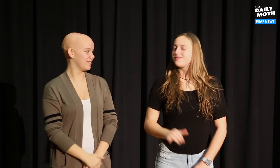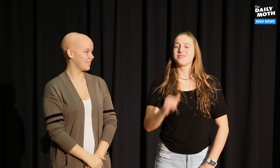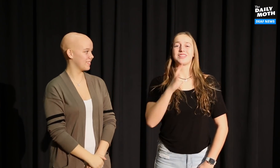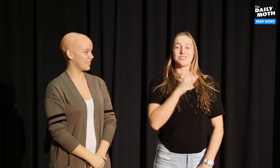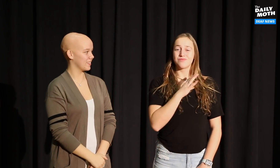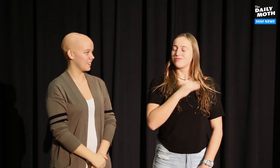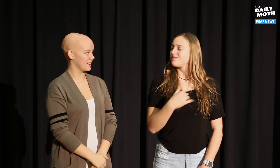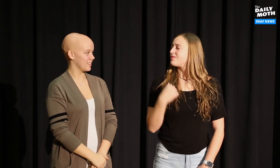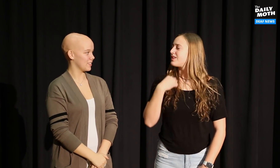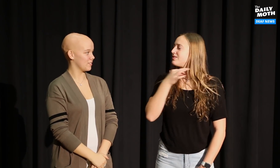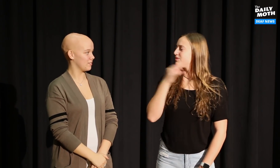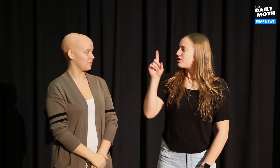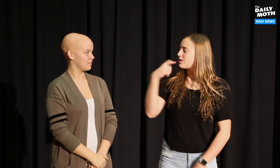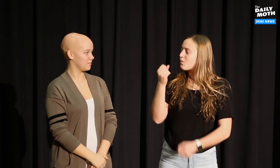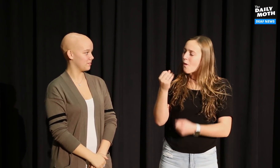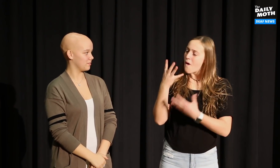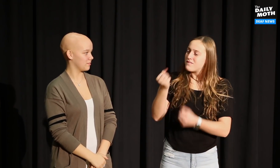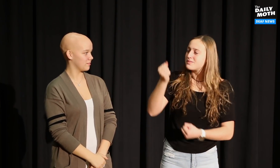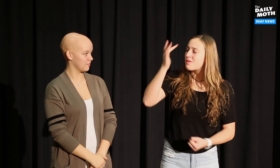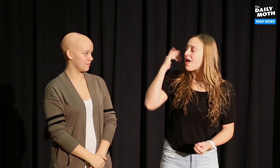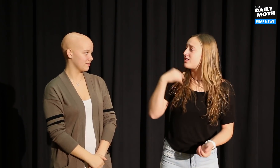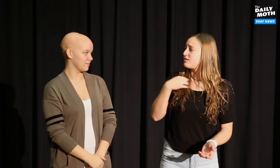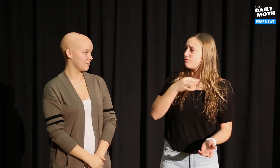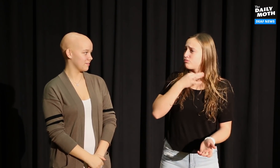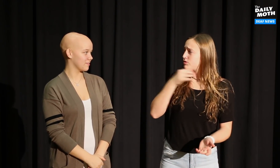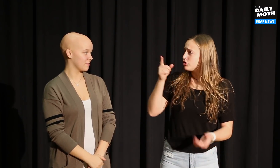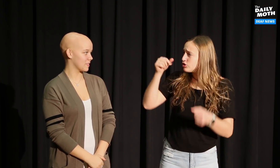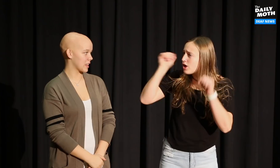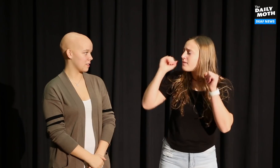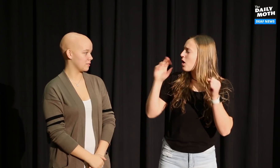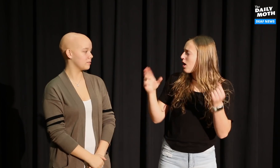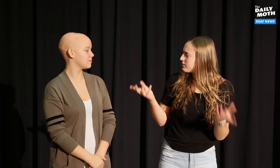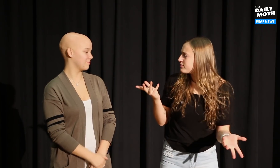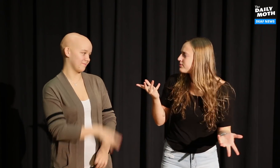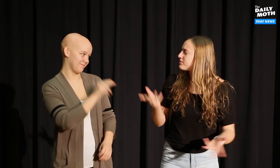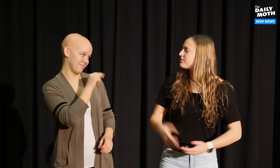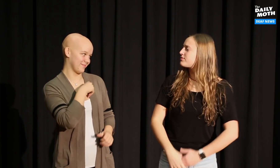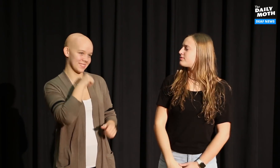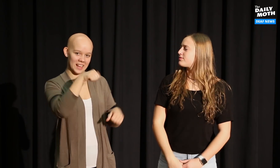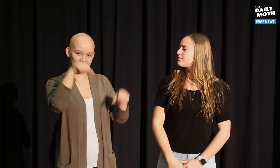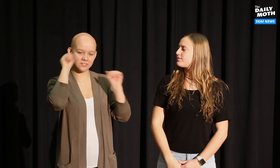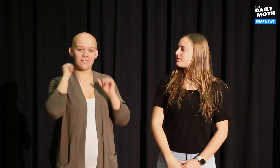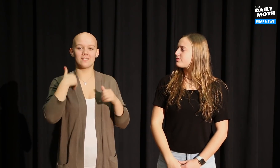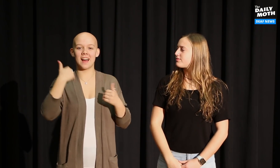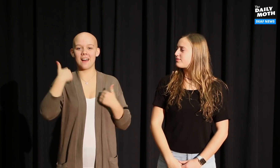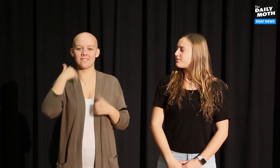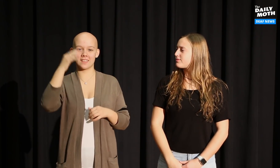That’s cool. I’m curious, since you look so confident with it, why did you shave your head? No, I did not shave my head.